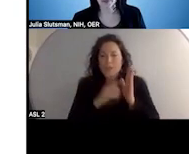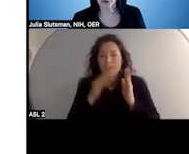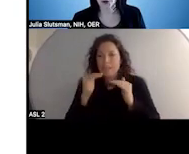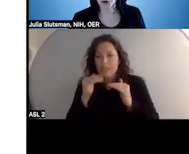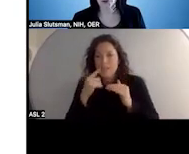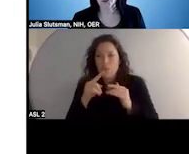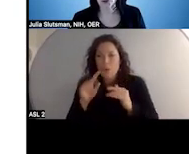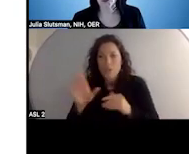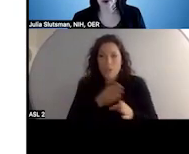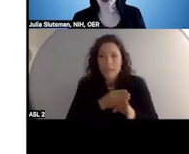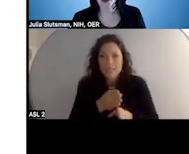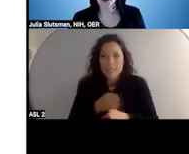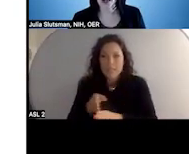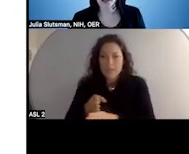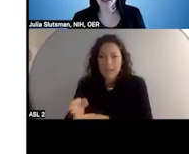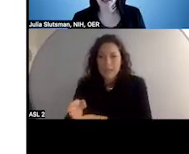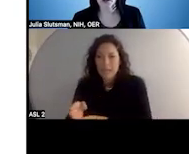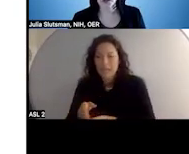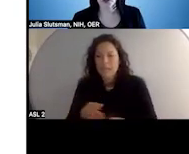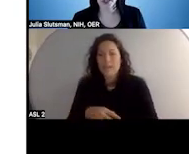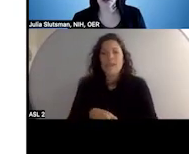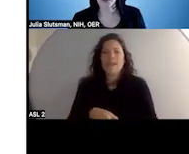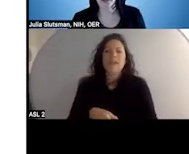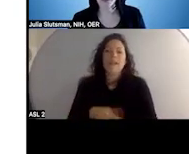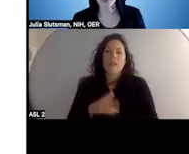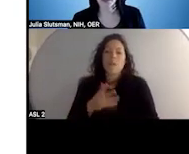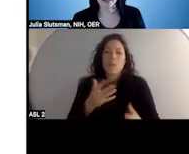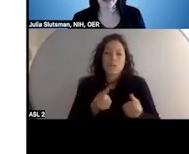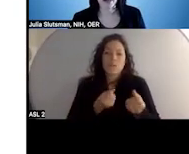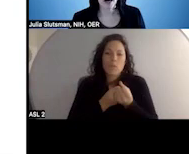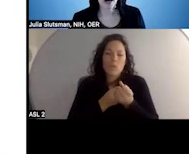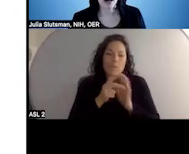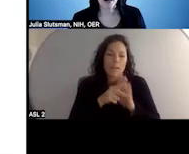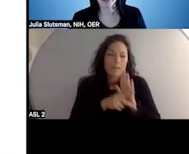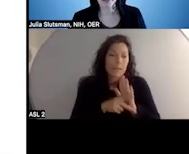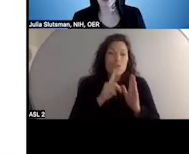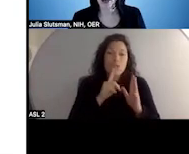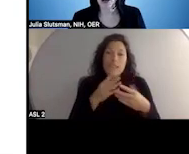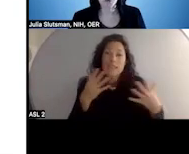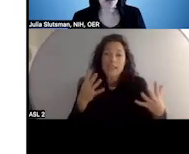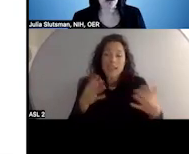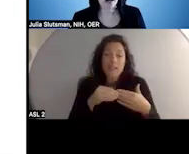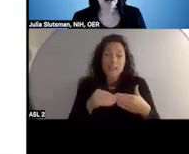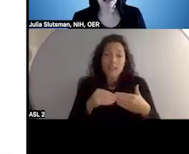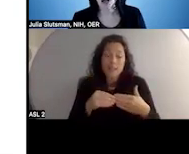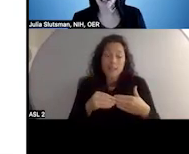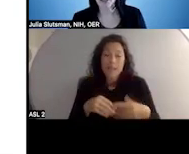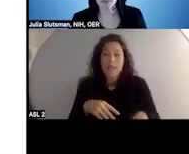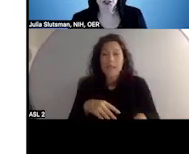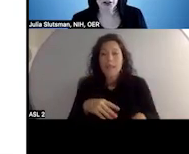from journal or repository policy, so there's a great deal of flexibility in how long data can be shared.